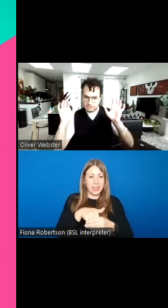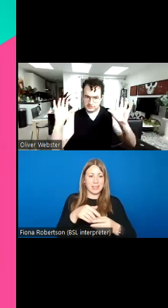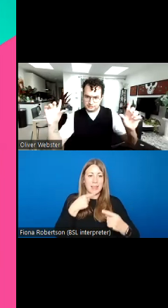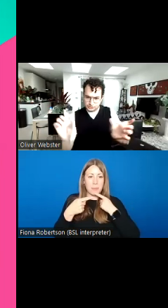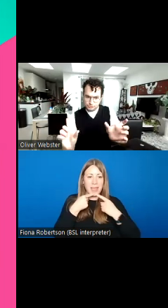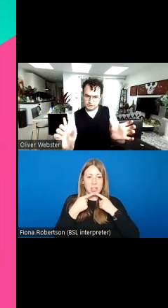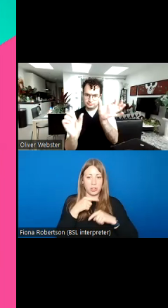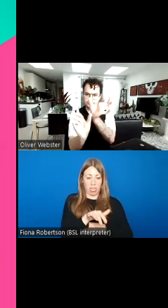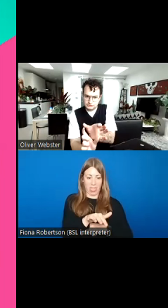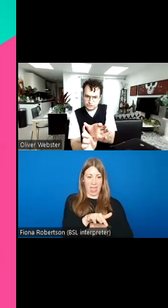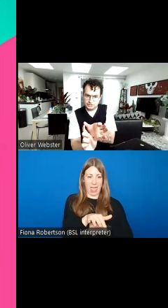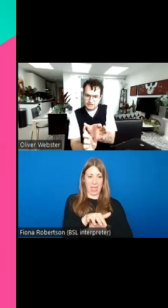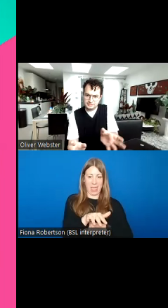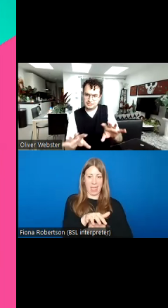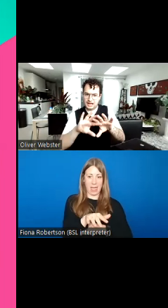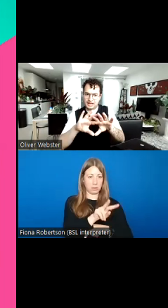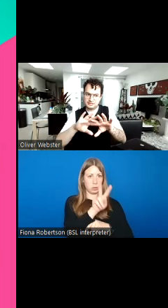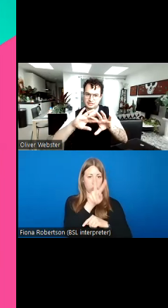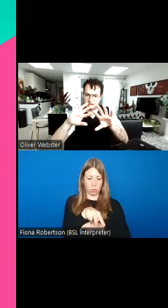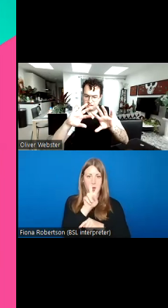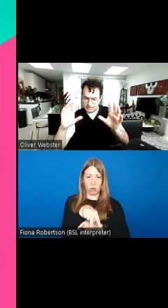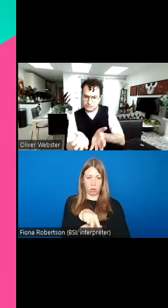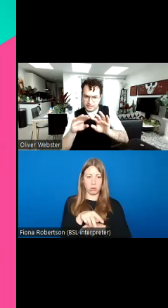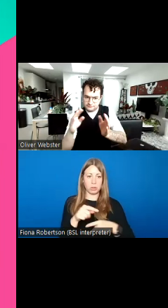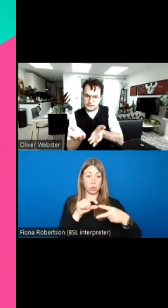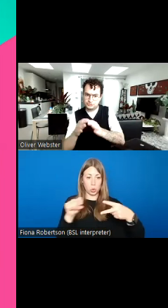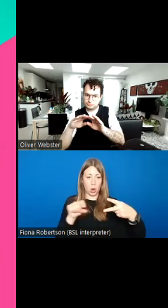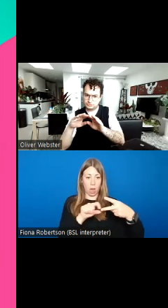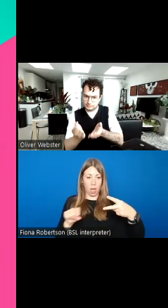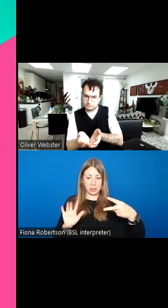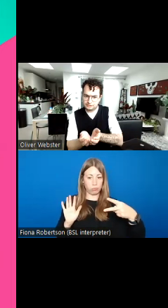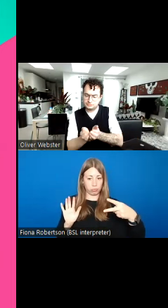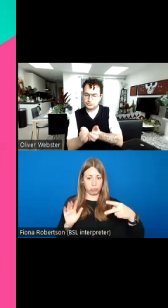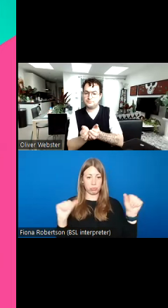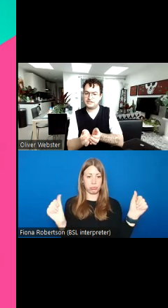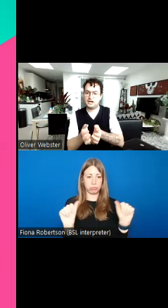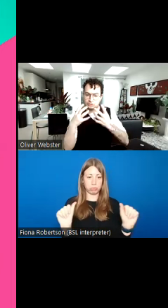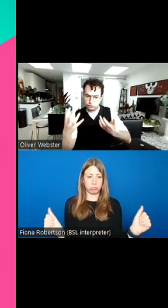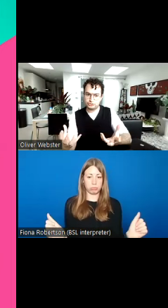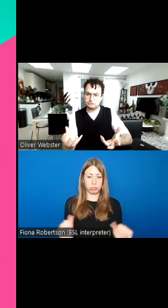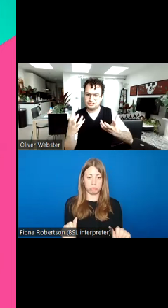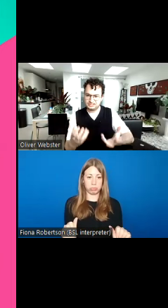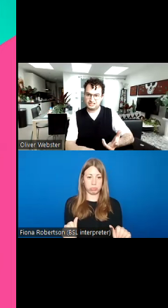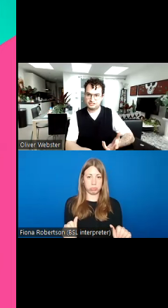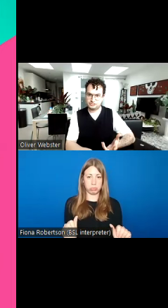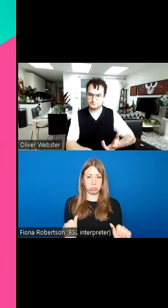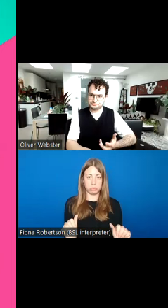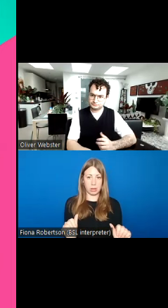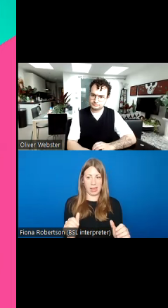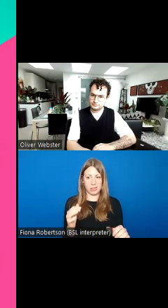Keep it short, two lines, and each individual subtitle should be a logical sentence.